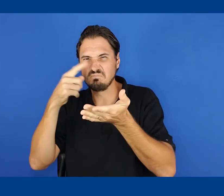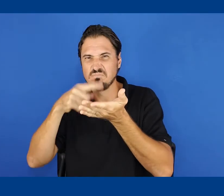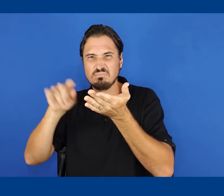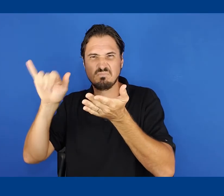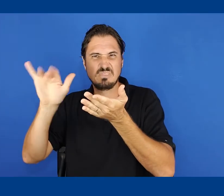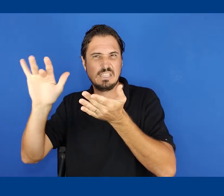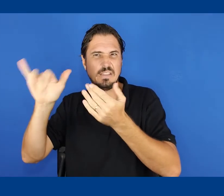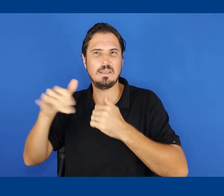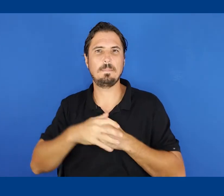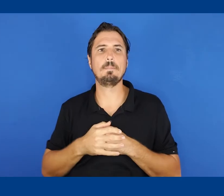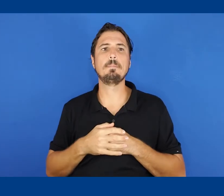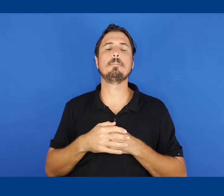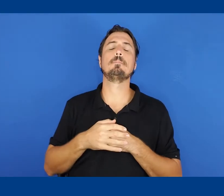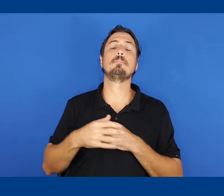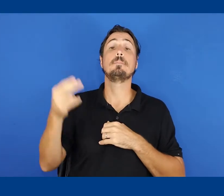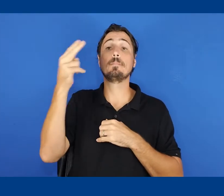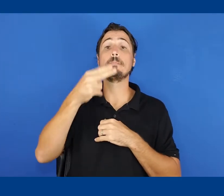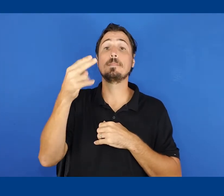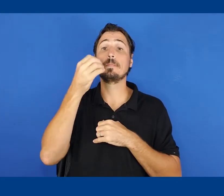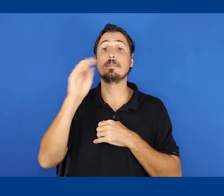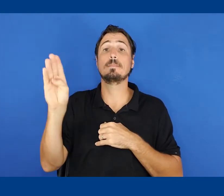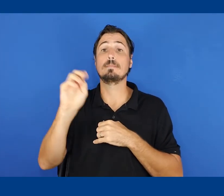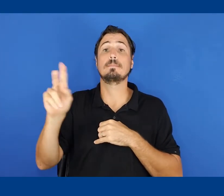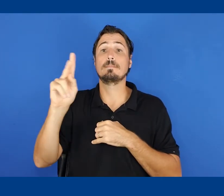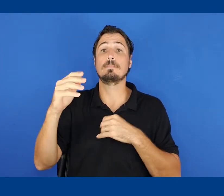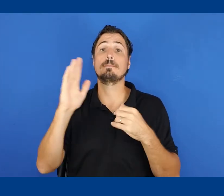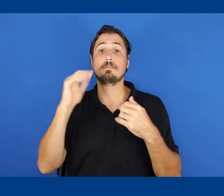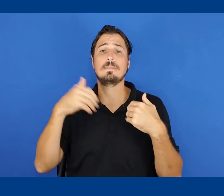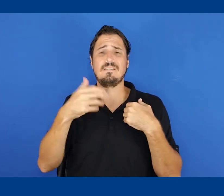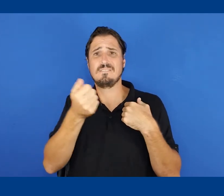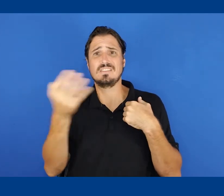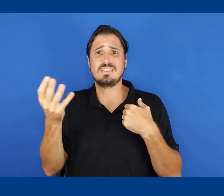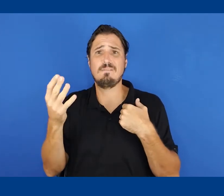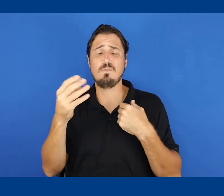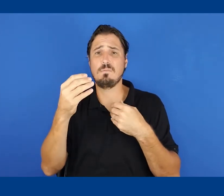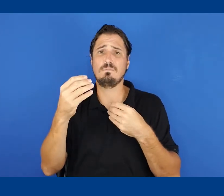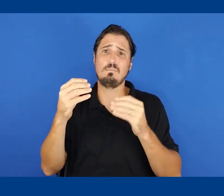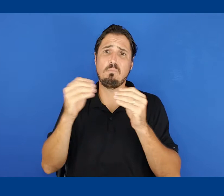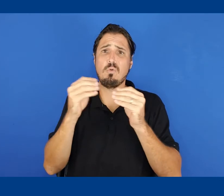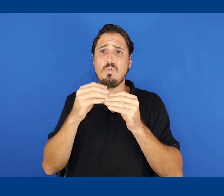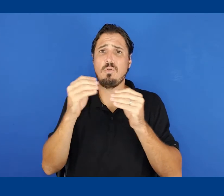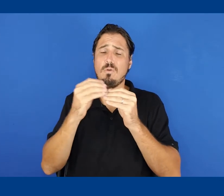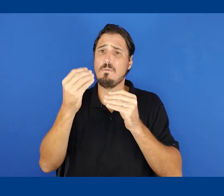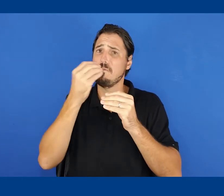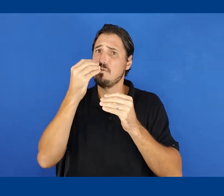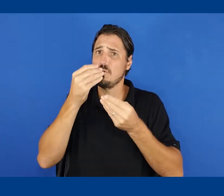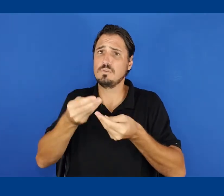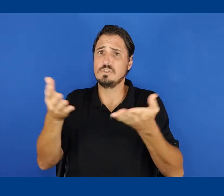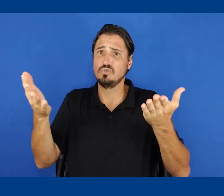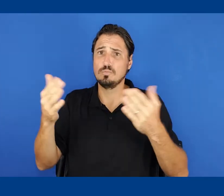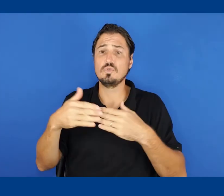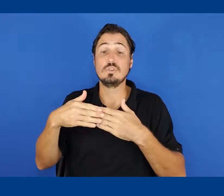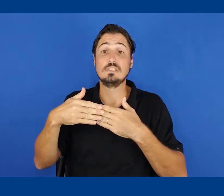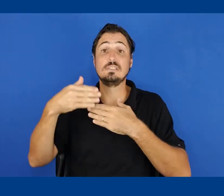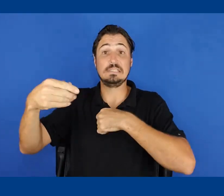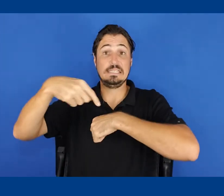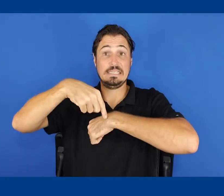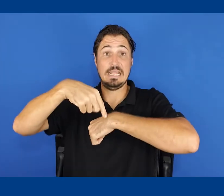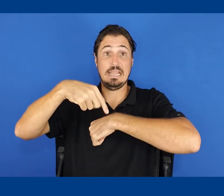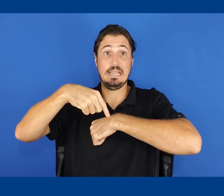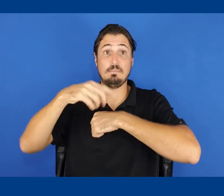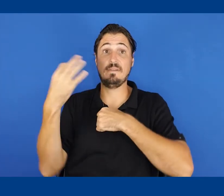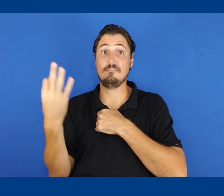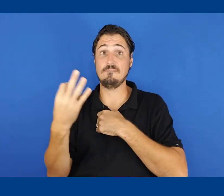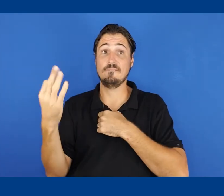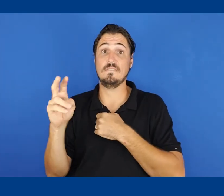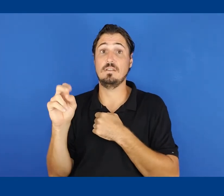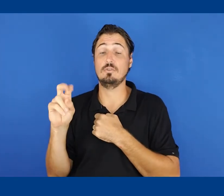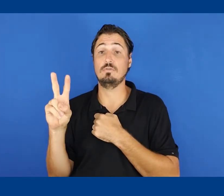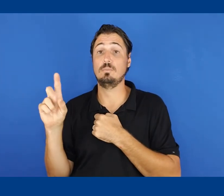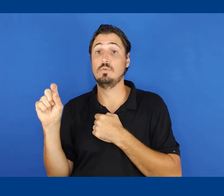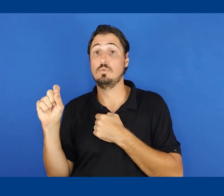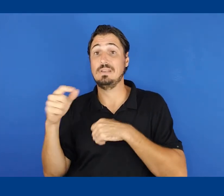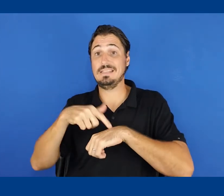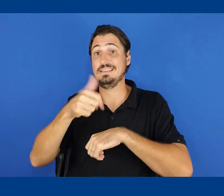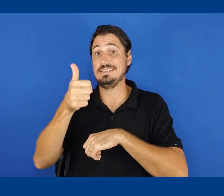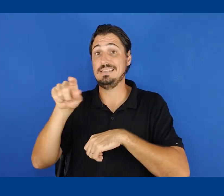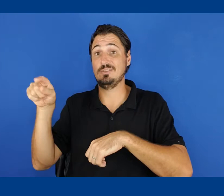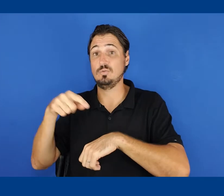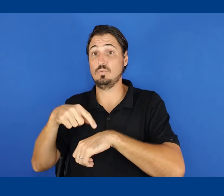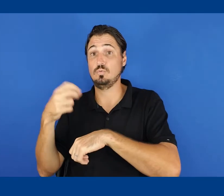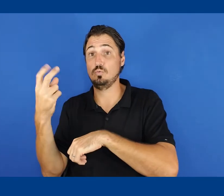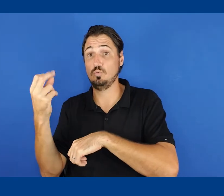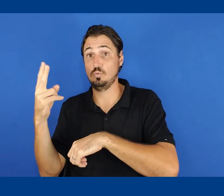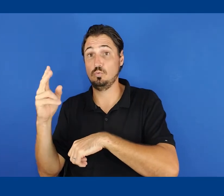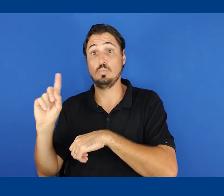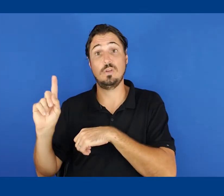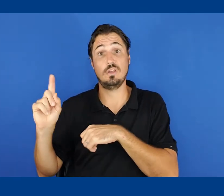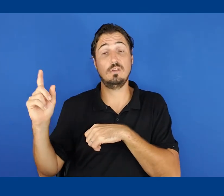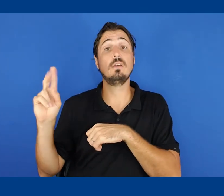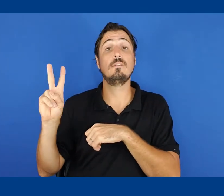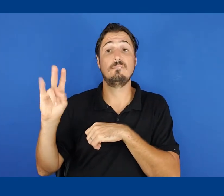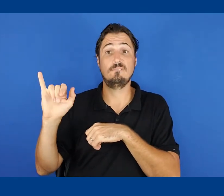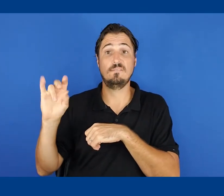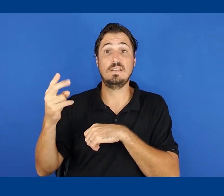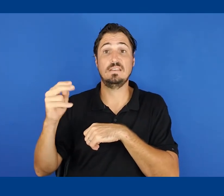The Hawaii Food Bank has scheduled a series of pop-up food distributions. The next one is scheduled on Friday, November 20, from 10 a.m. to noon at Vidinha Stadium in Lihue. Advance